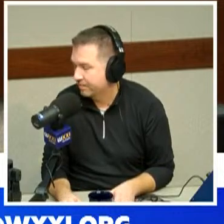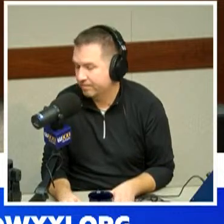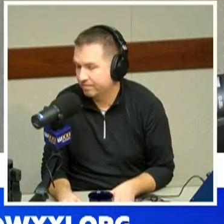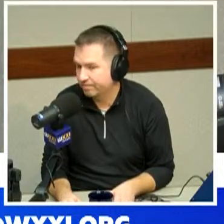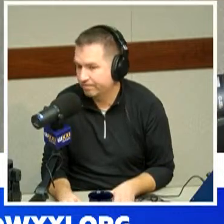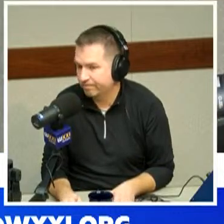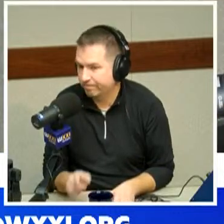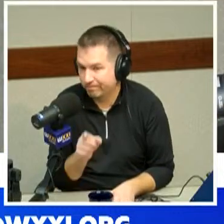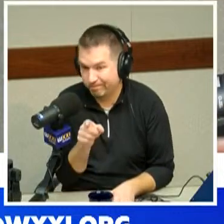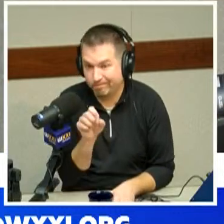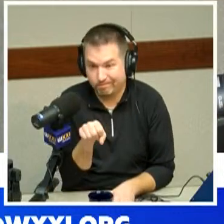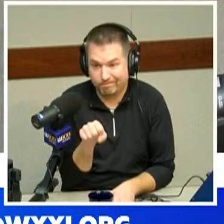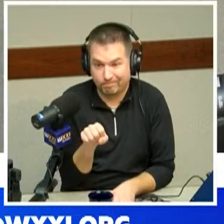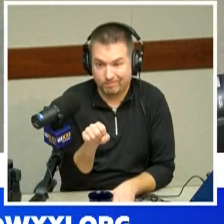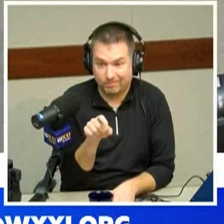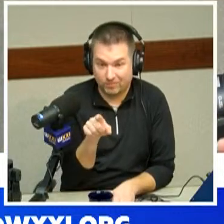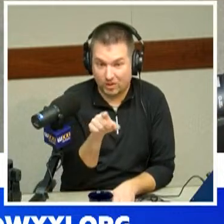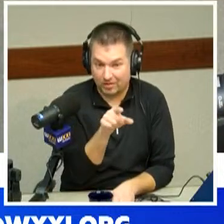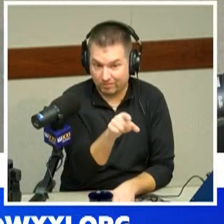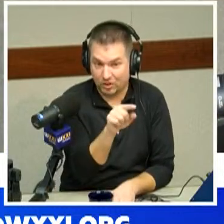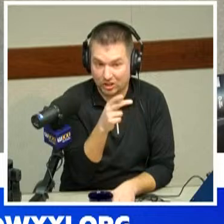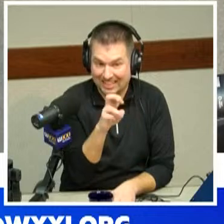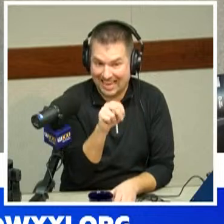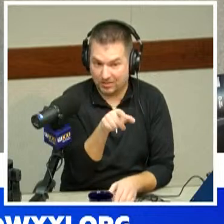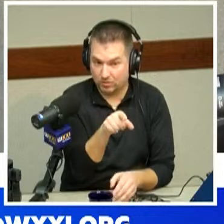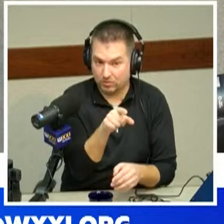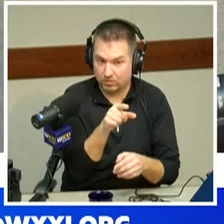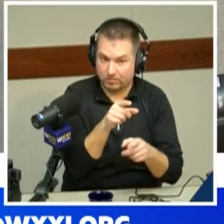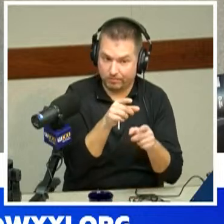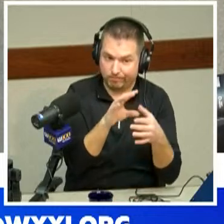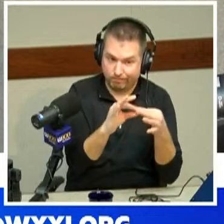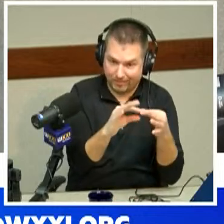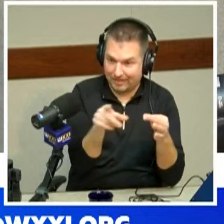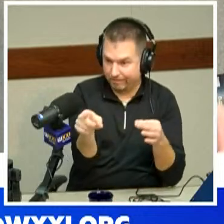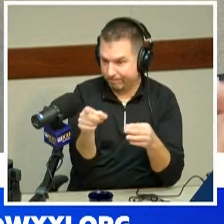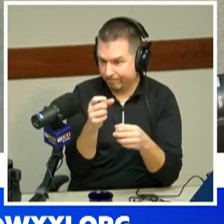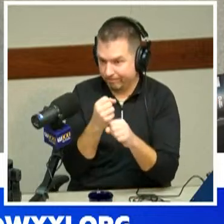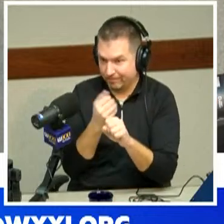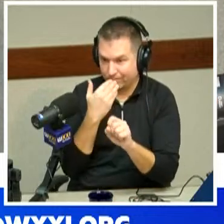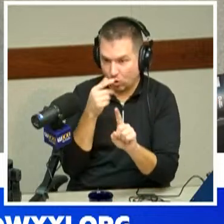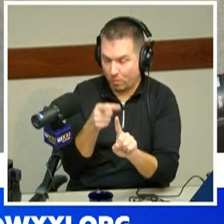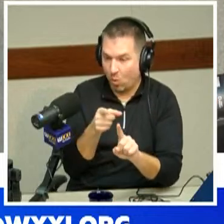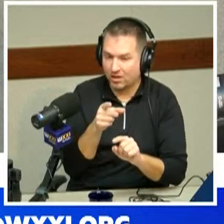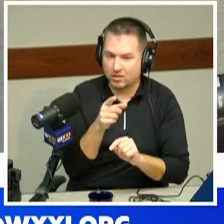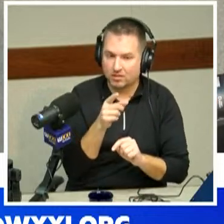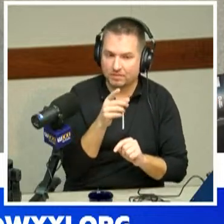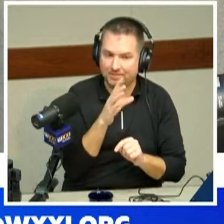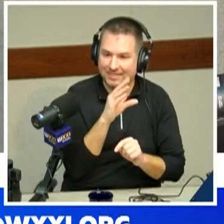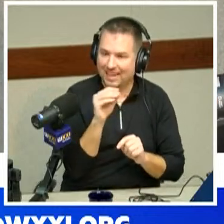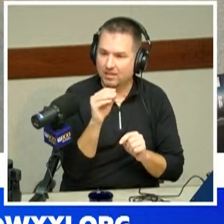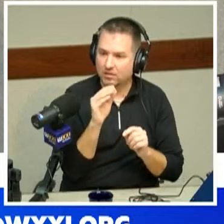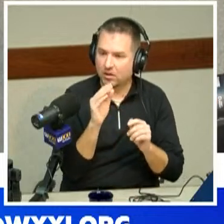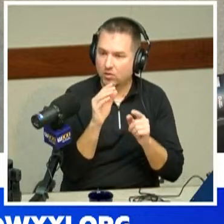yeah absolutely and and Jen you bring up a good point um about the the difference between ASL and